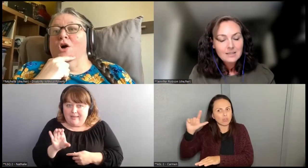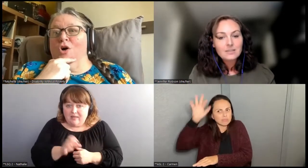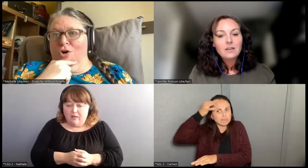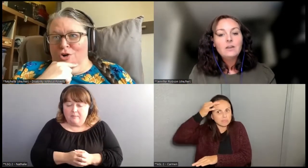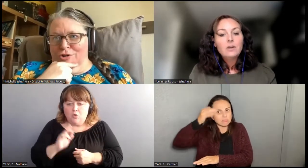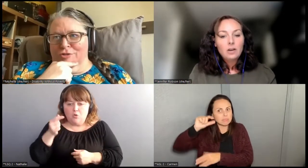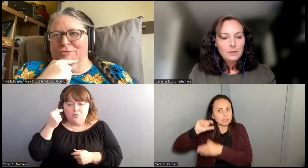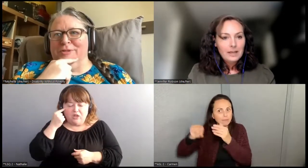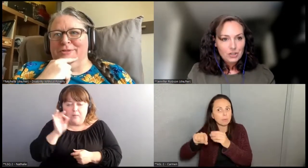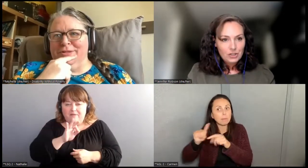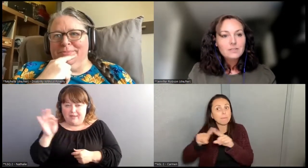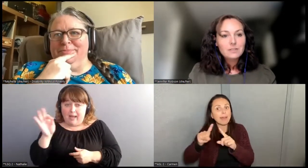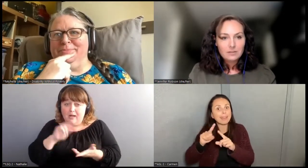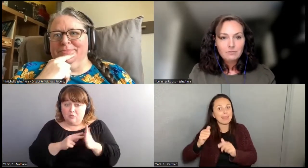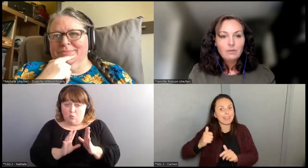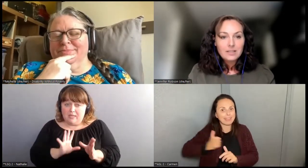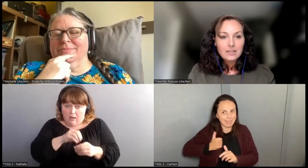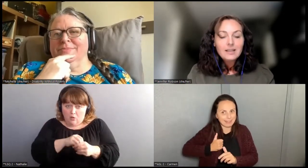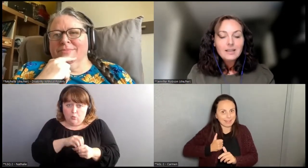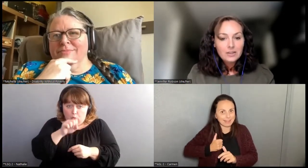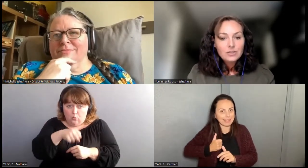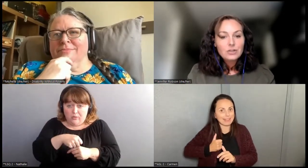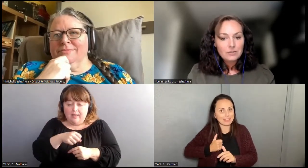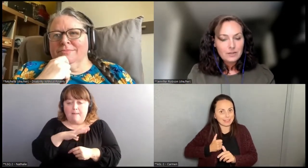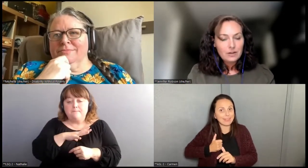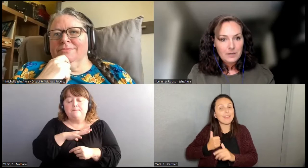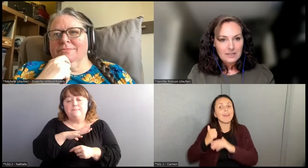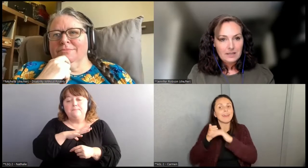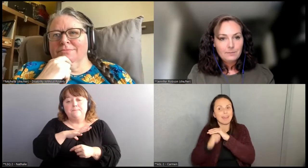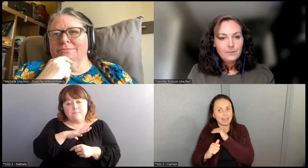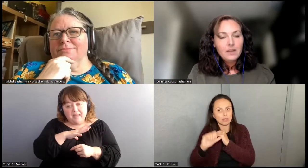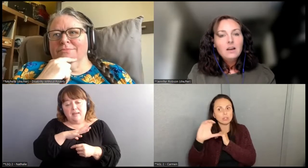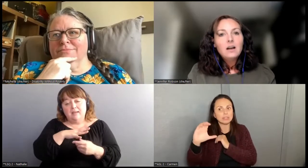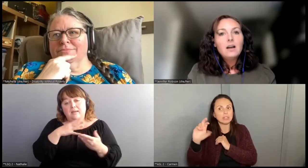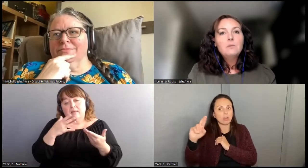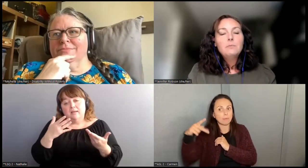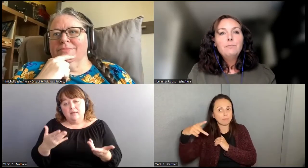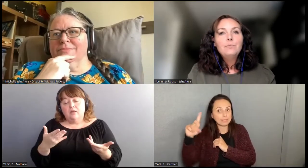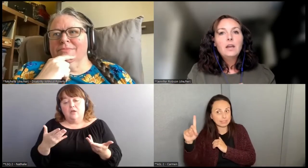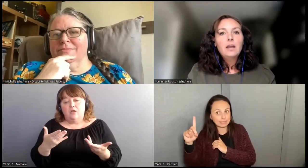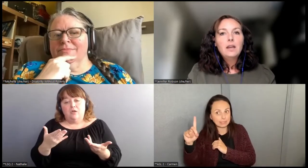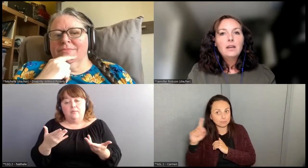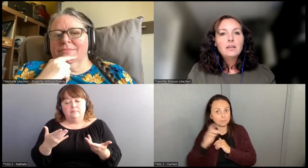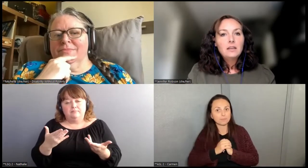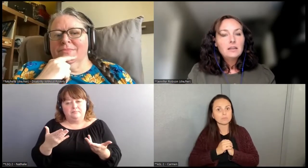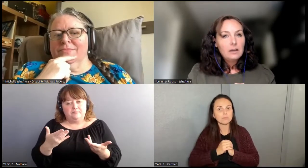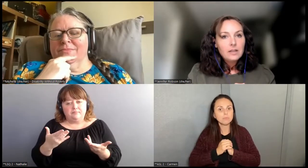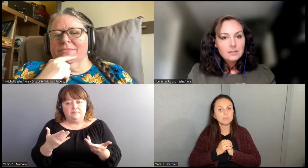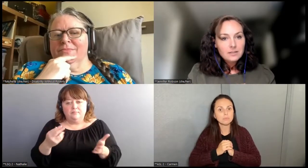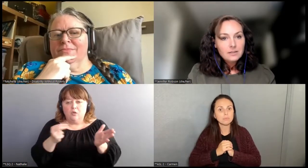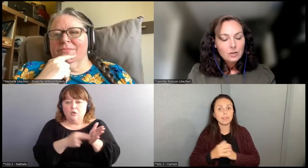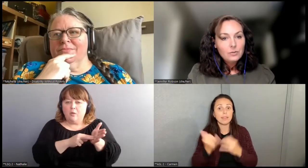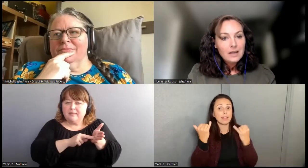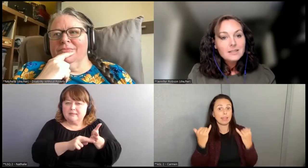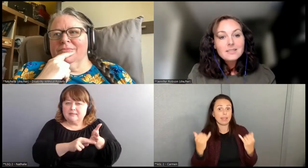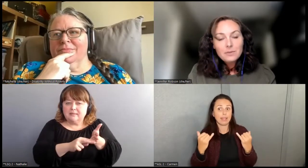OBLIGATIONS, RIGHT, UNDER CRPD. AND NOW, THAT'S -- YOU KNOW, THAT IS SOMETHING